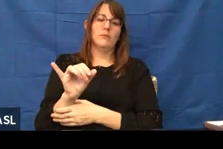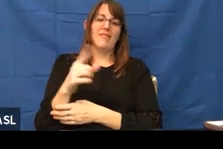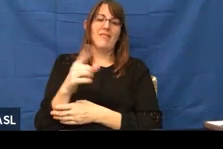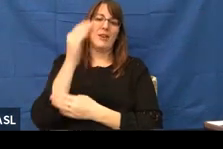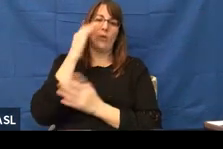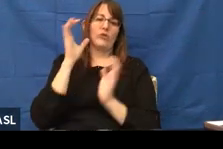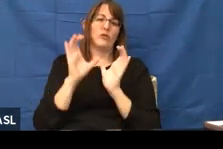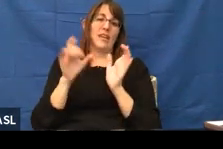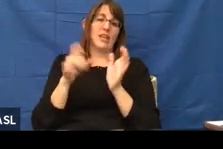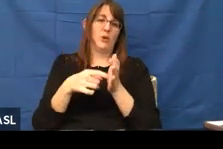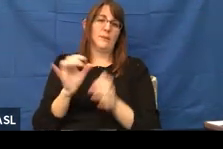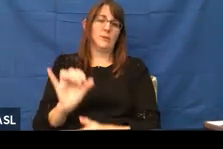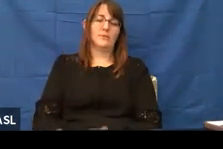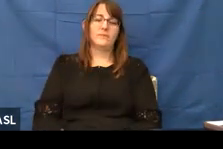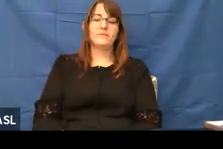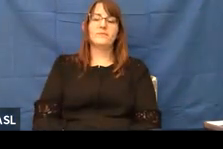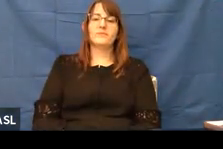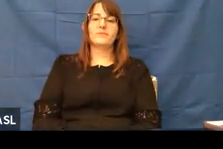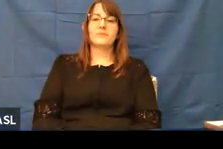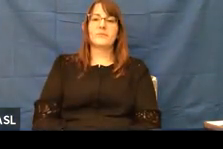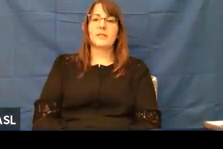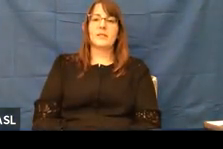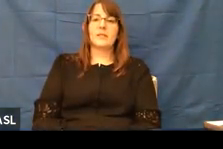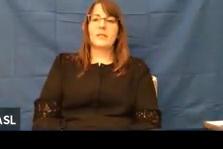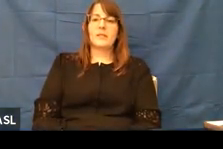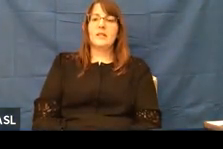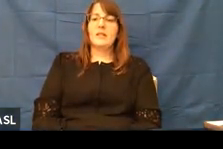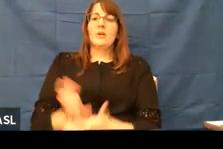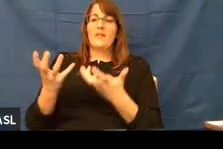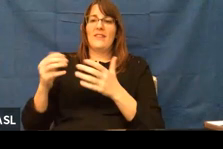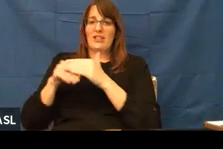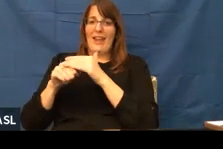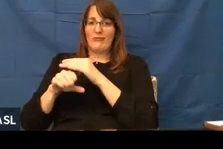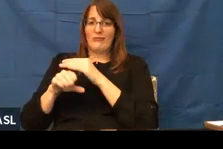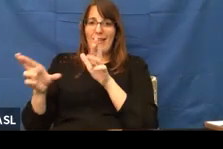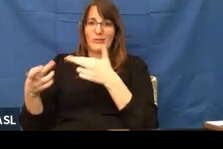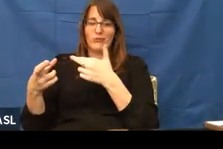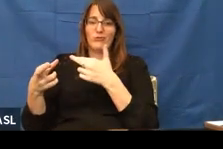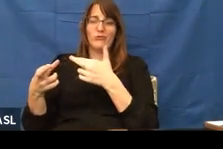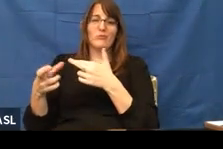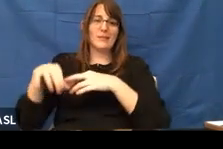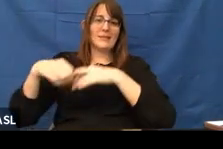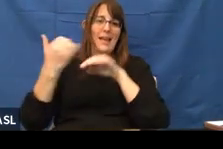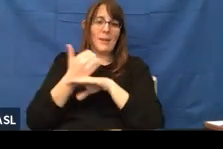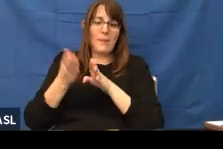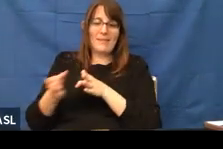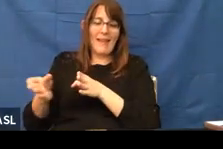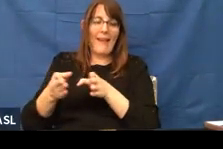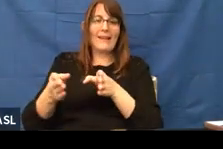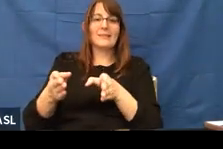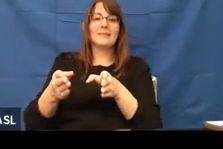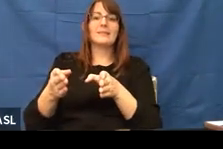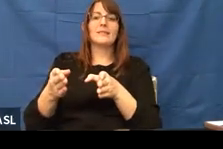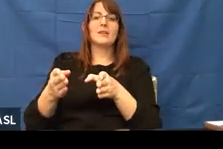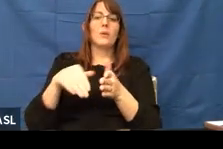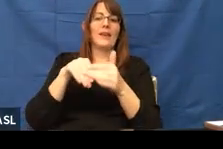Jewyl Alderson Clarke, SDCOE: Alright, so we have so far we entered your classroom over here, we went and found a roadmap for planning, we went over here to the resource rest stop.